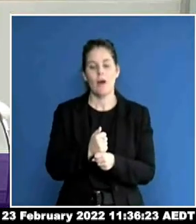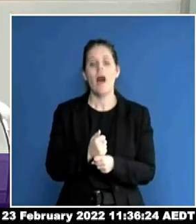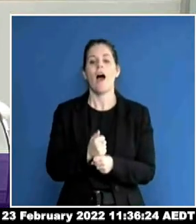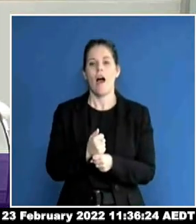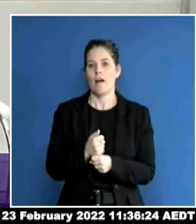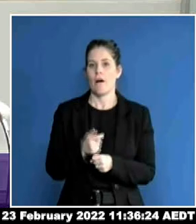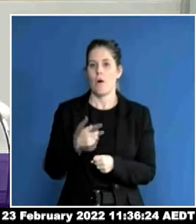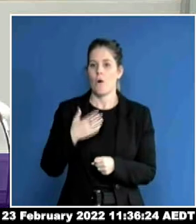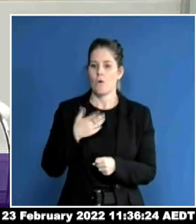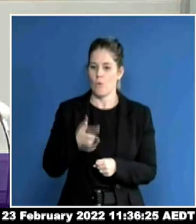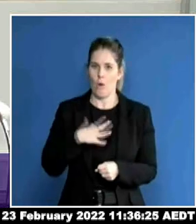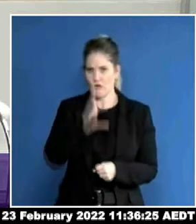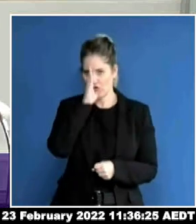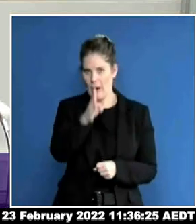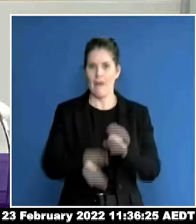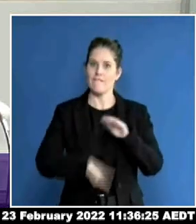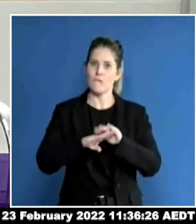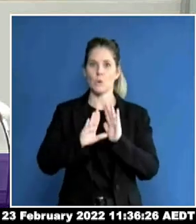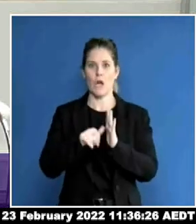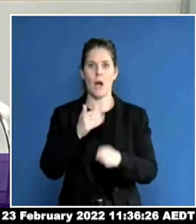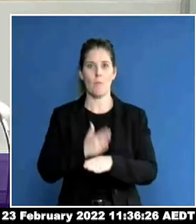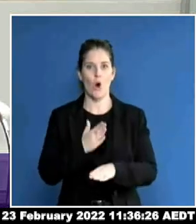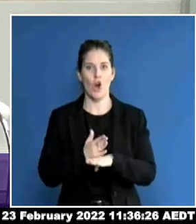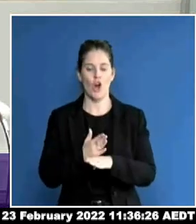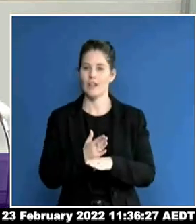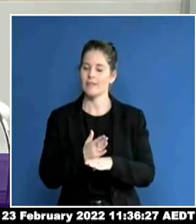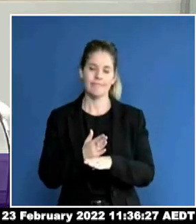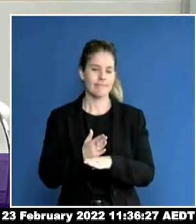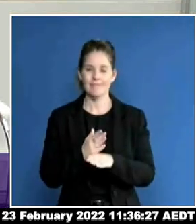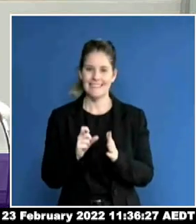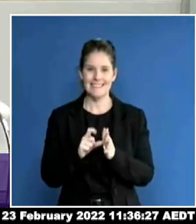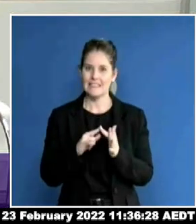we have, through DES's and through young people finding work when they haven't really